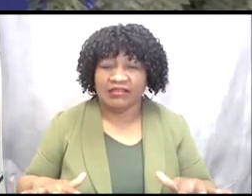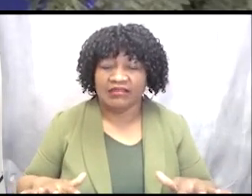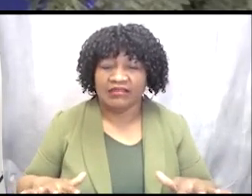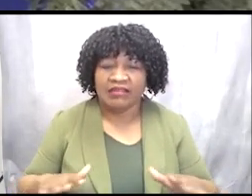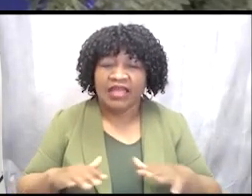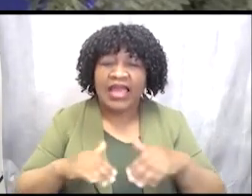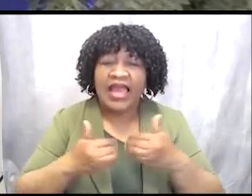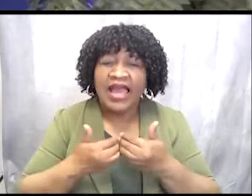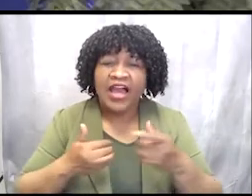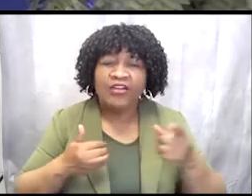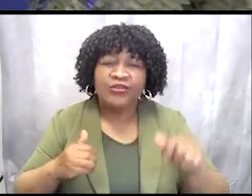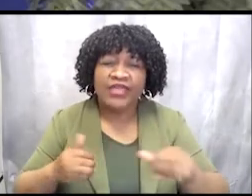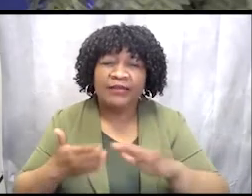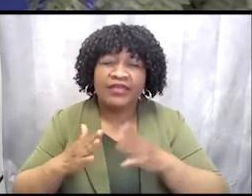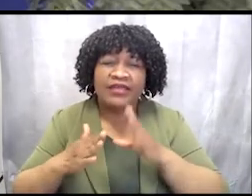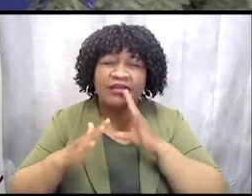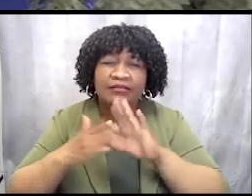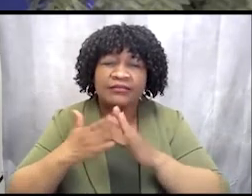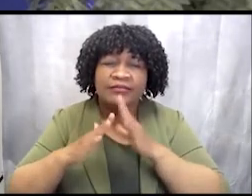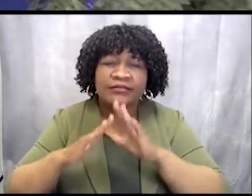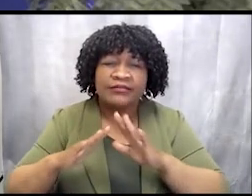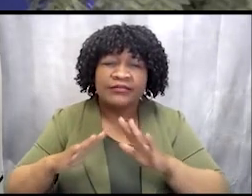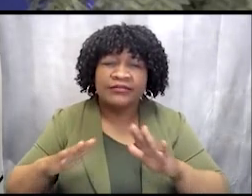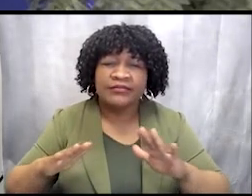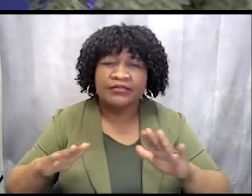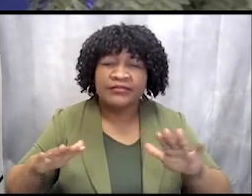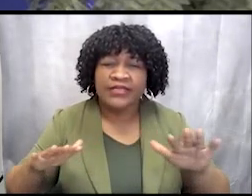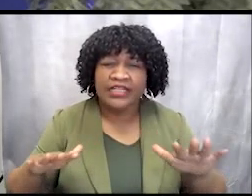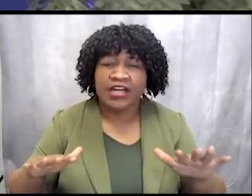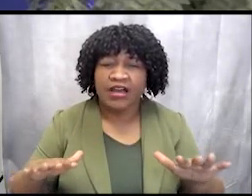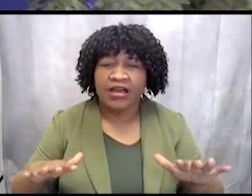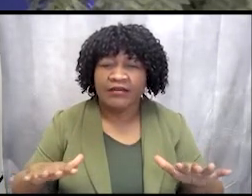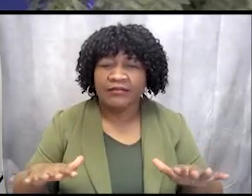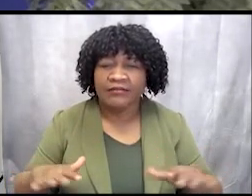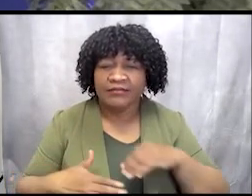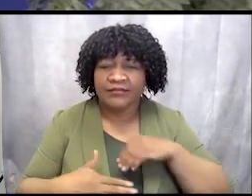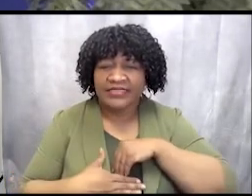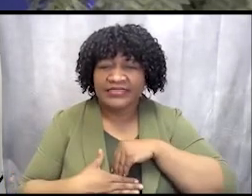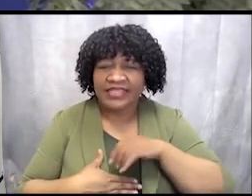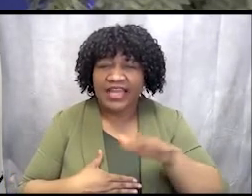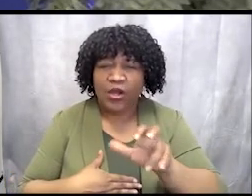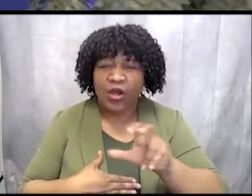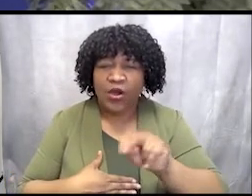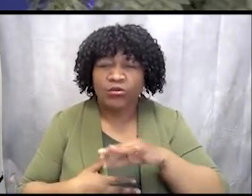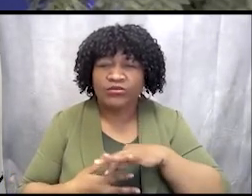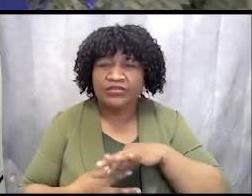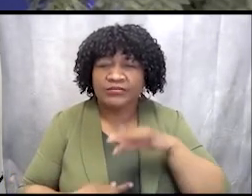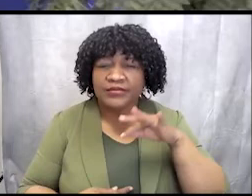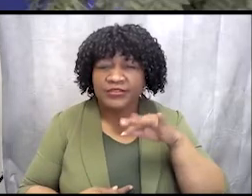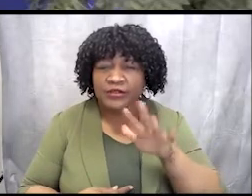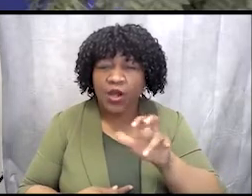how to be able to bring calm to your own spirit and your own thinking.